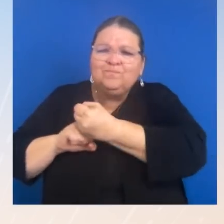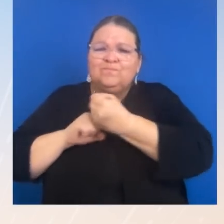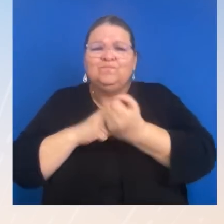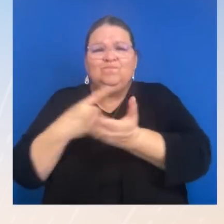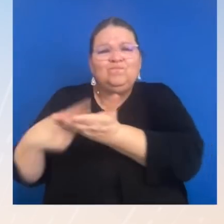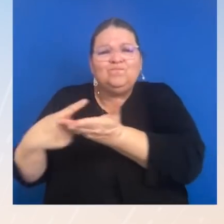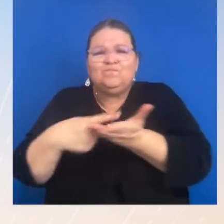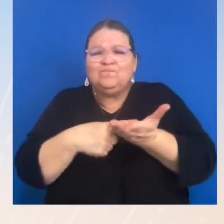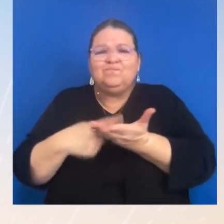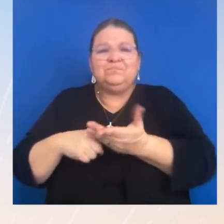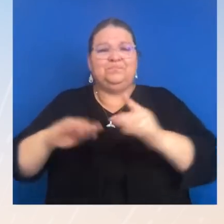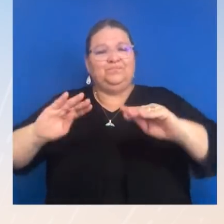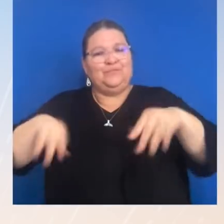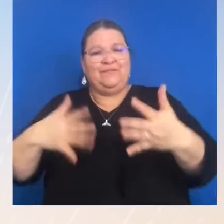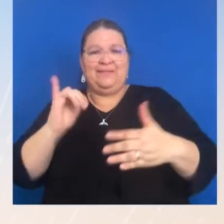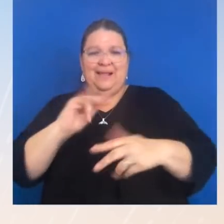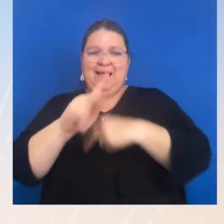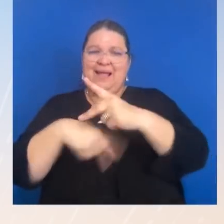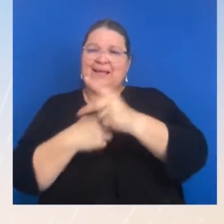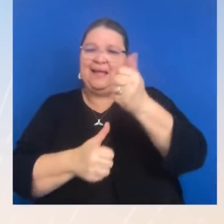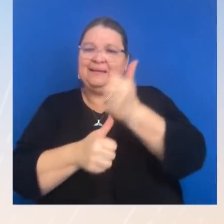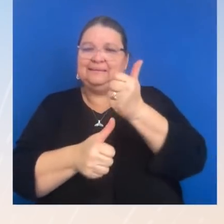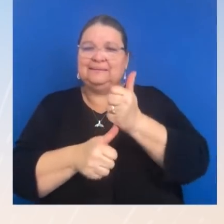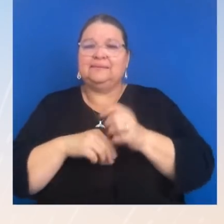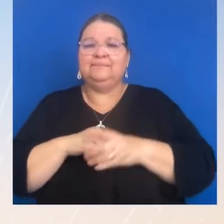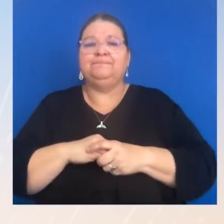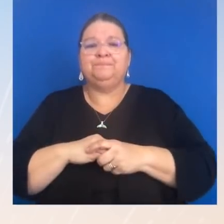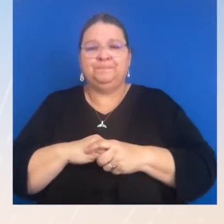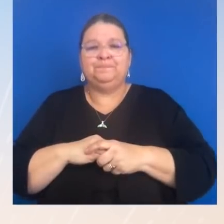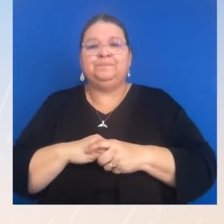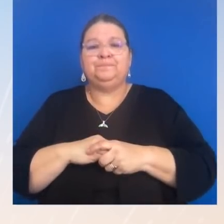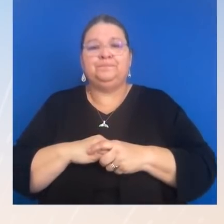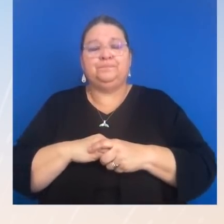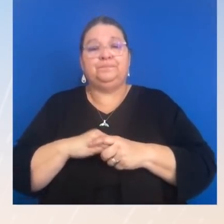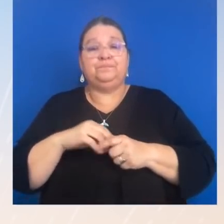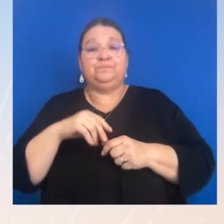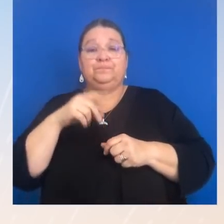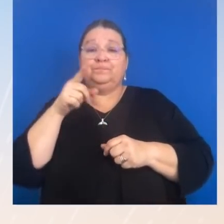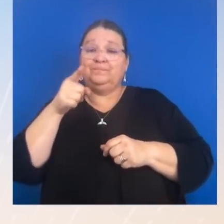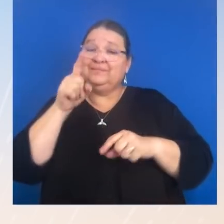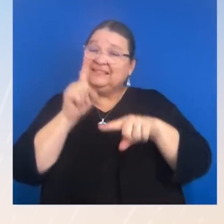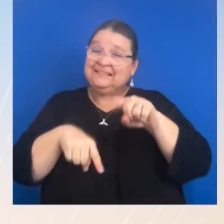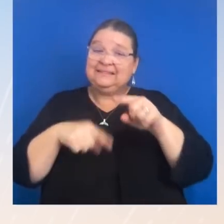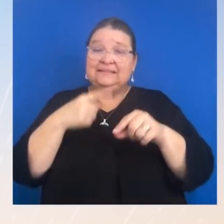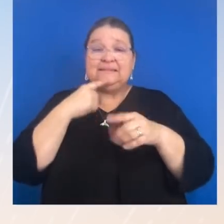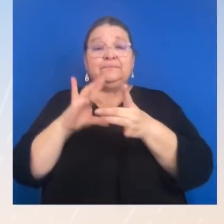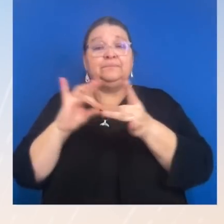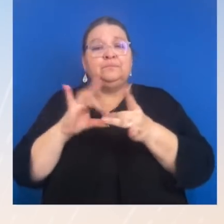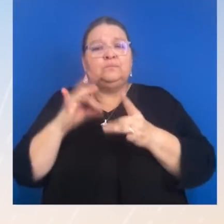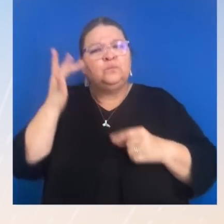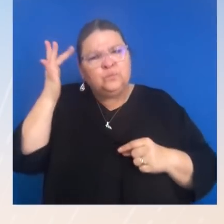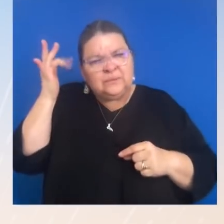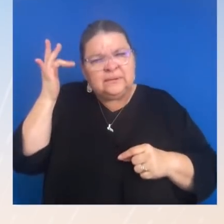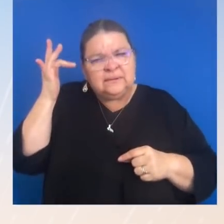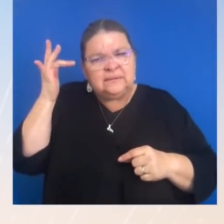The Press: But you can't speak to specifically why she's detained, all of that, but the end result -- can you get into a little bit of the weeds,